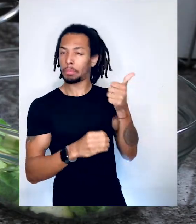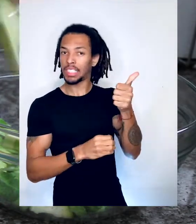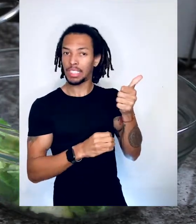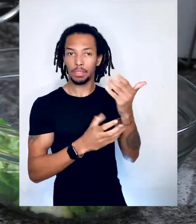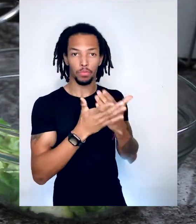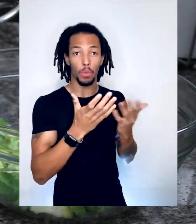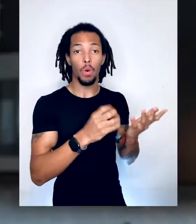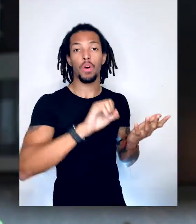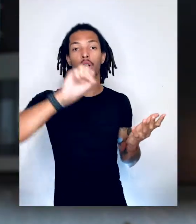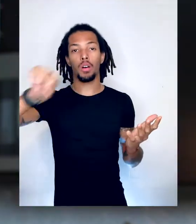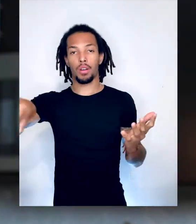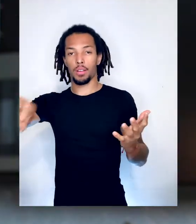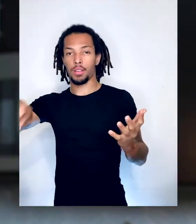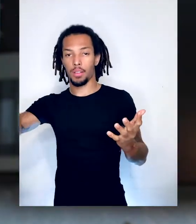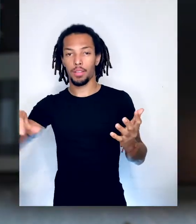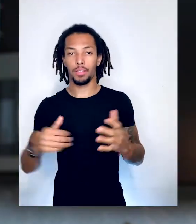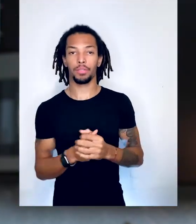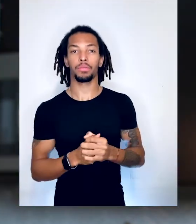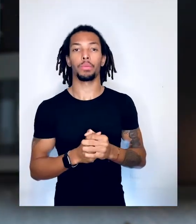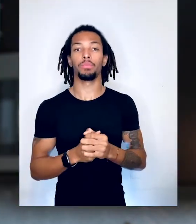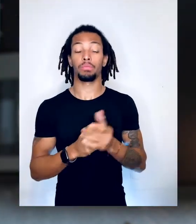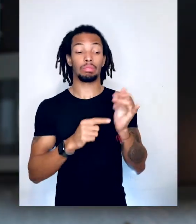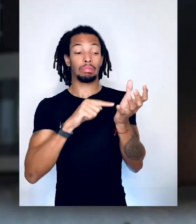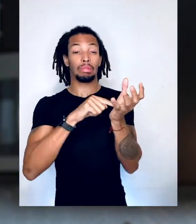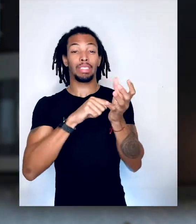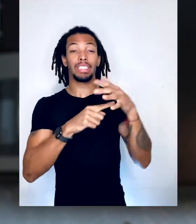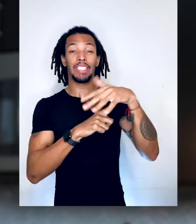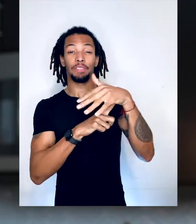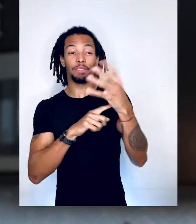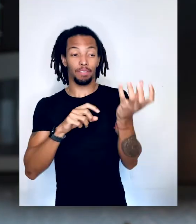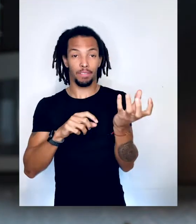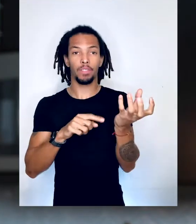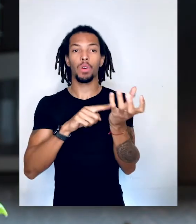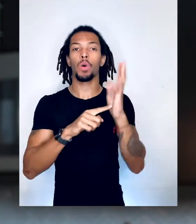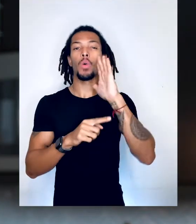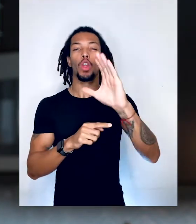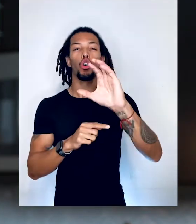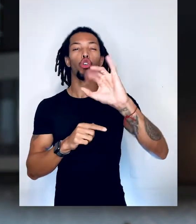They're going to crisp up in the oven and they're going to become like little Brussels